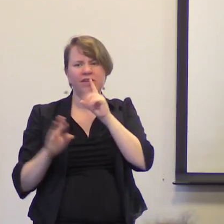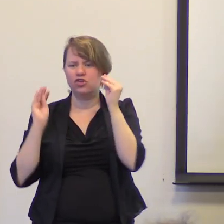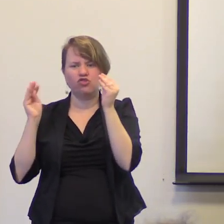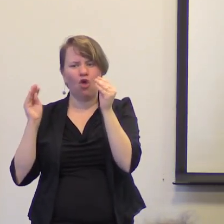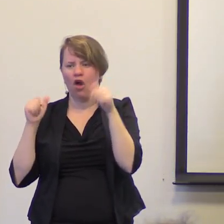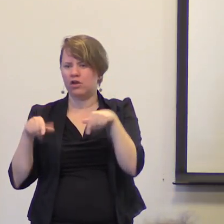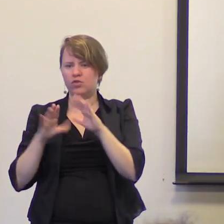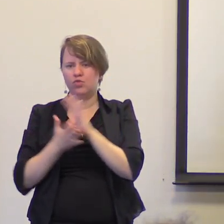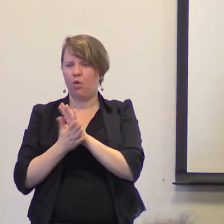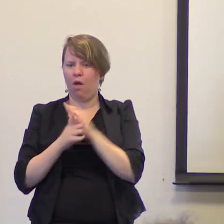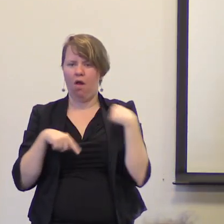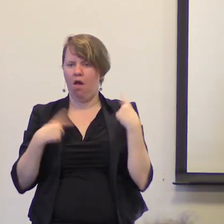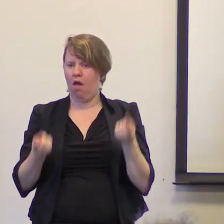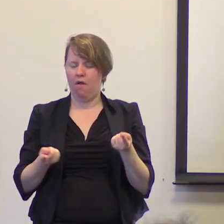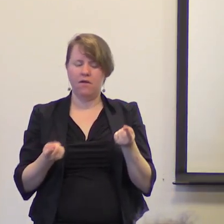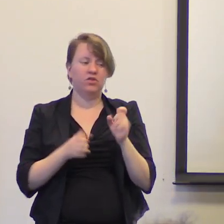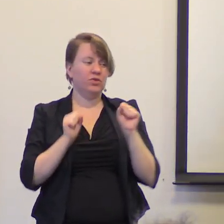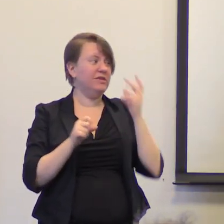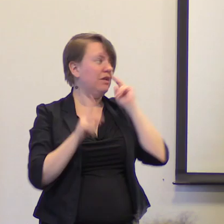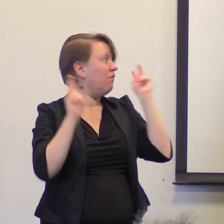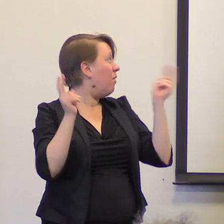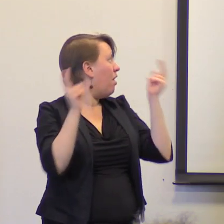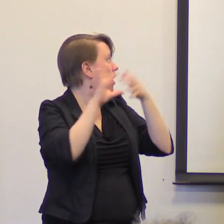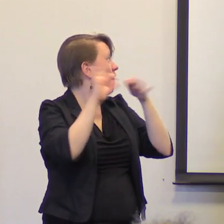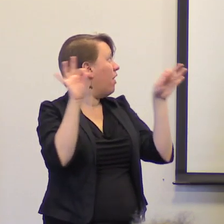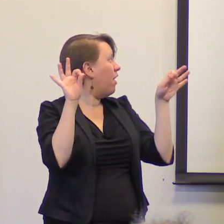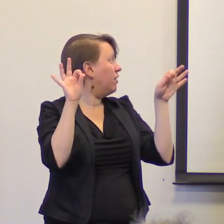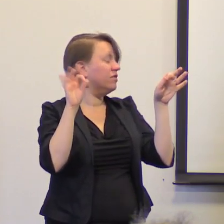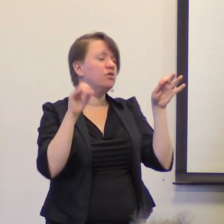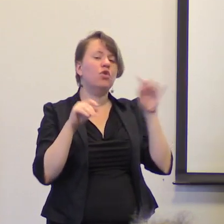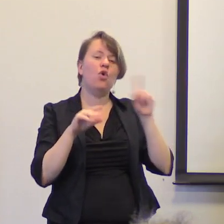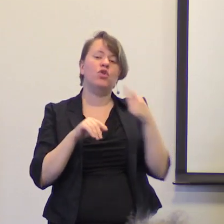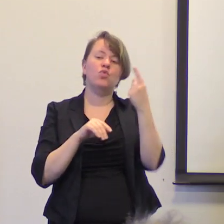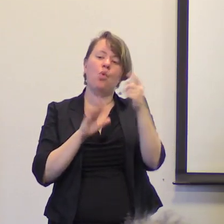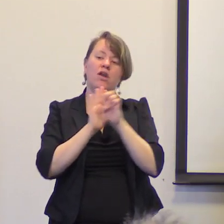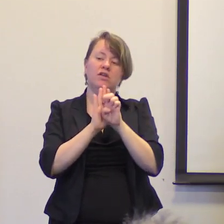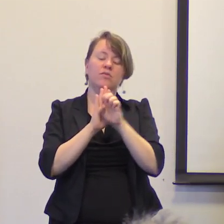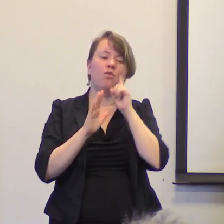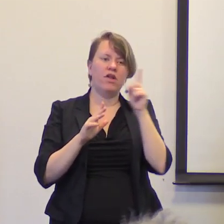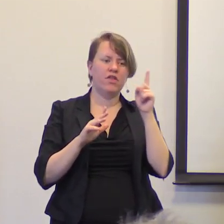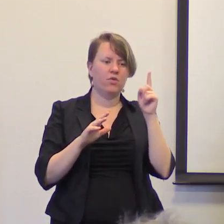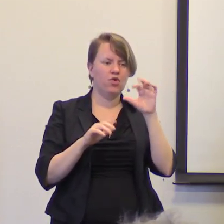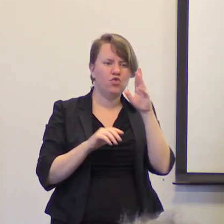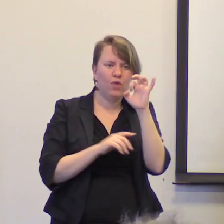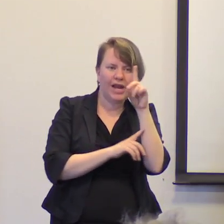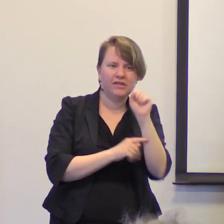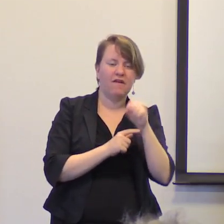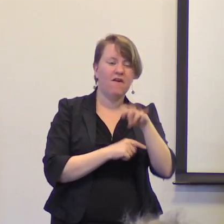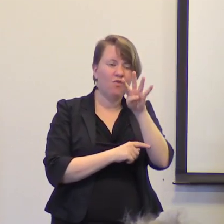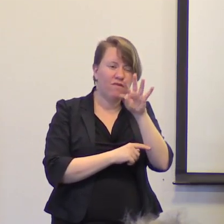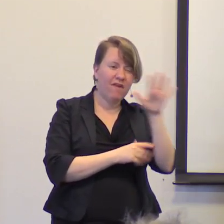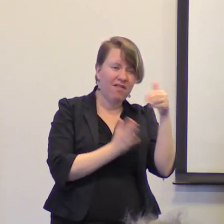But as you can see from the headline here ... This is an example. It's only one example of where there were raids where 4,500 people were arrested.